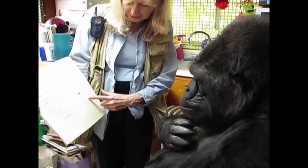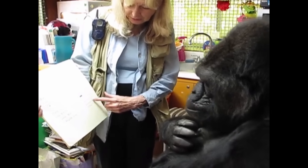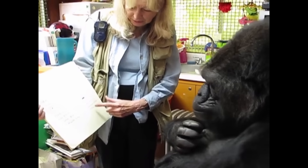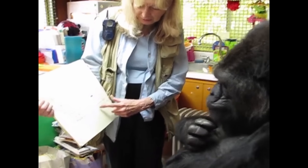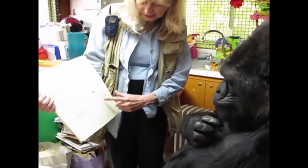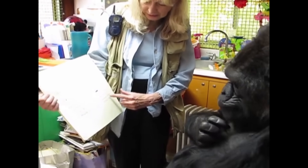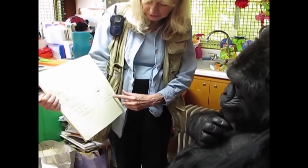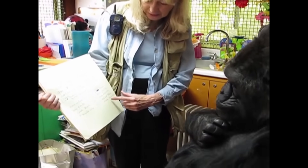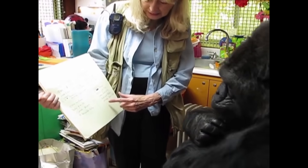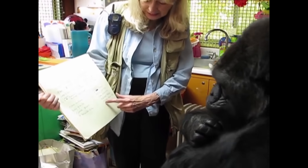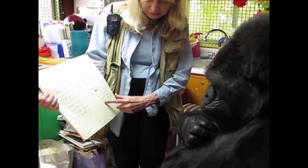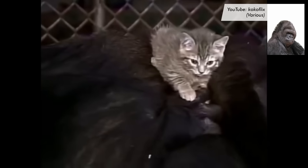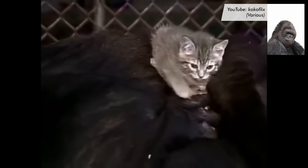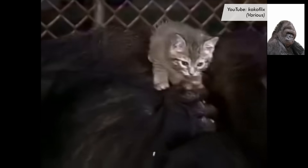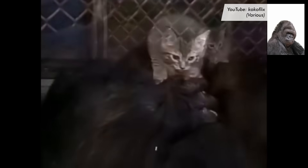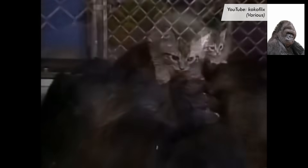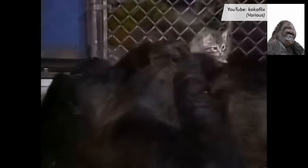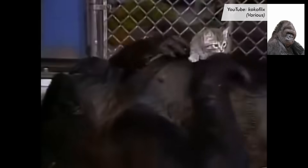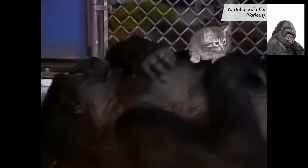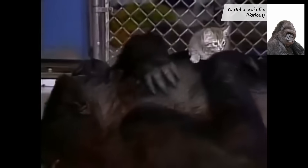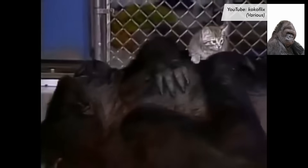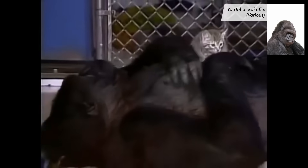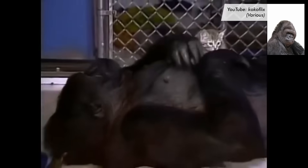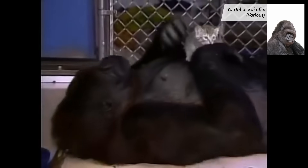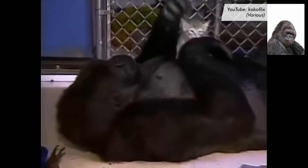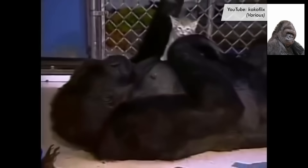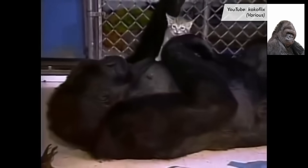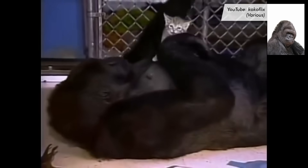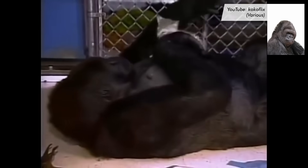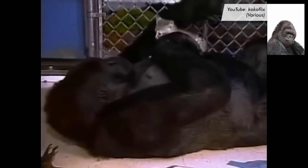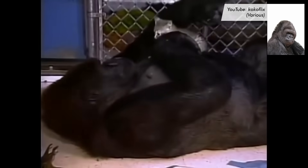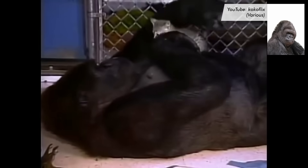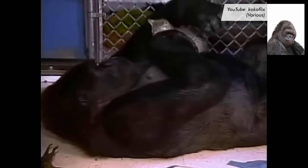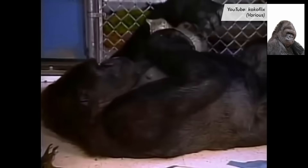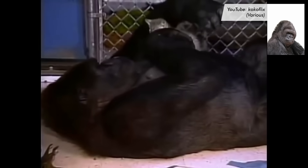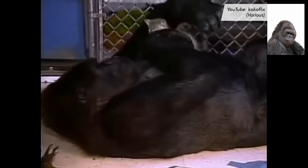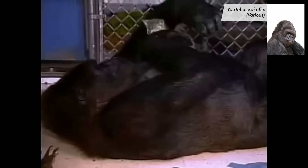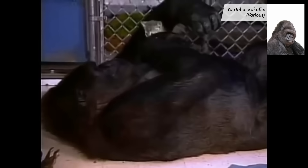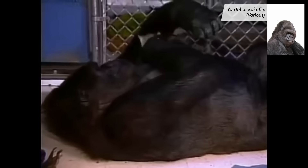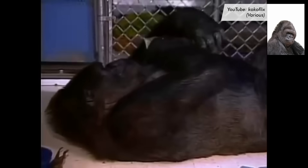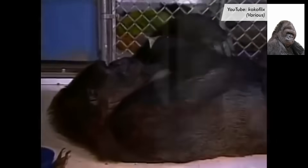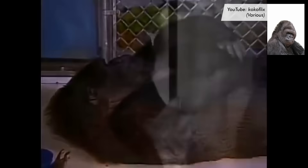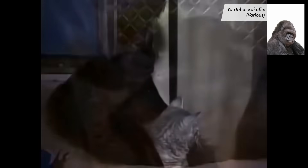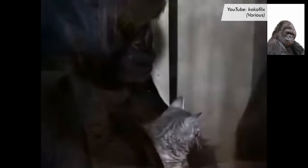capacity is still a mystery. When she first met her kitten, she treated him with the same gentle, loving nature we would.